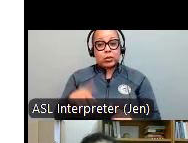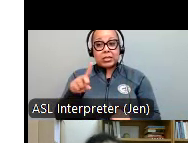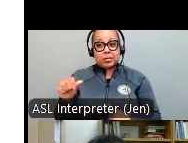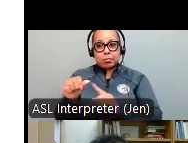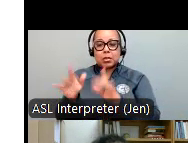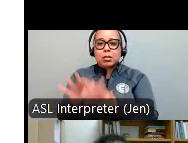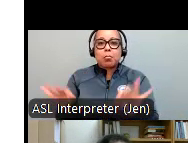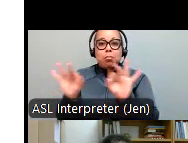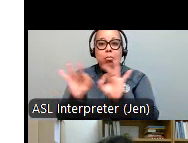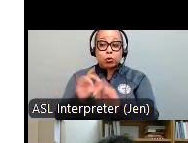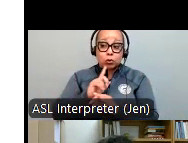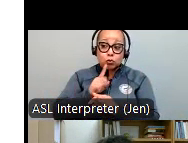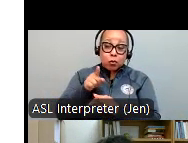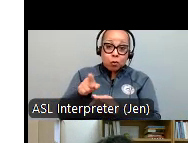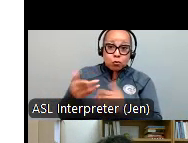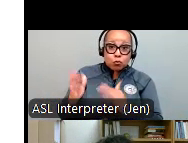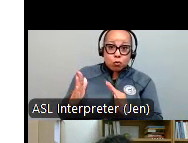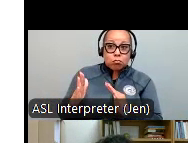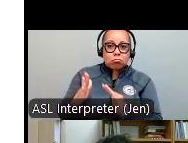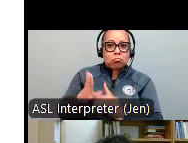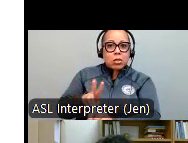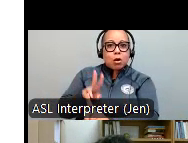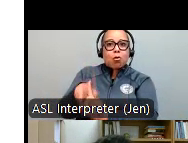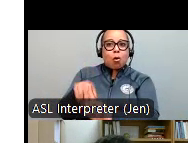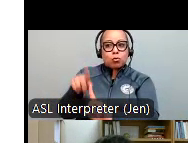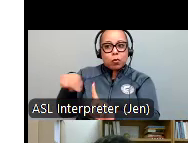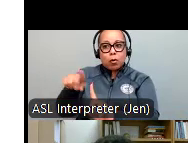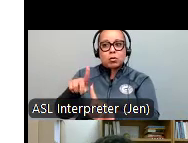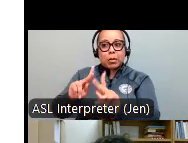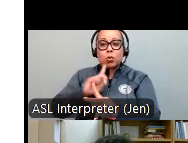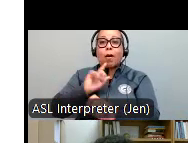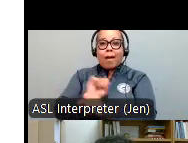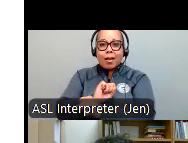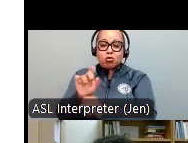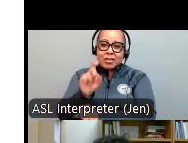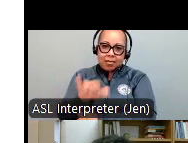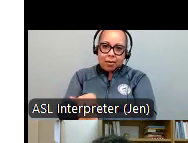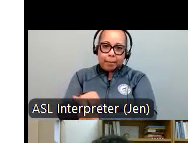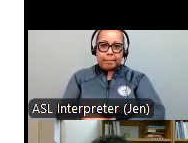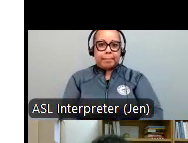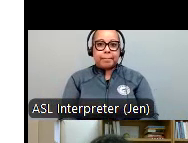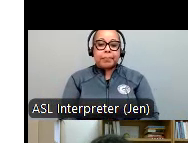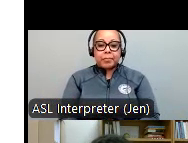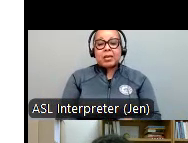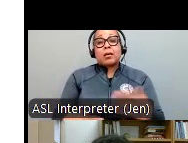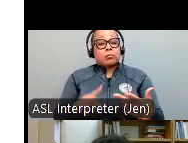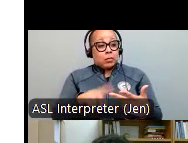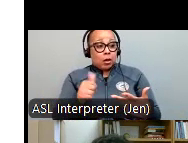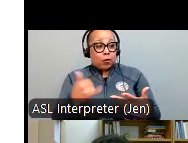to ensure that those rooms go to the people who actually need them. Another thing to just be aware